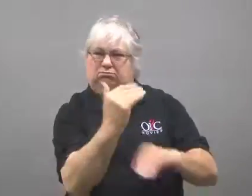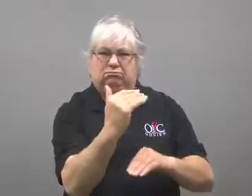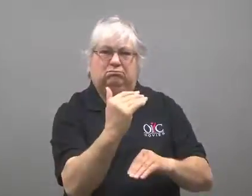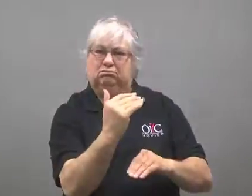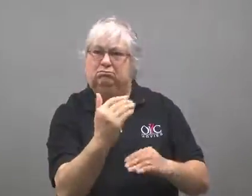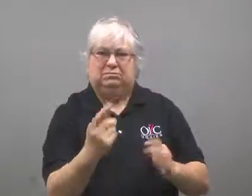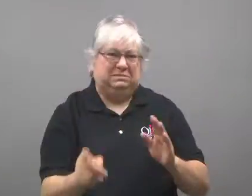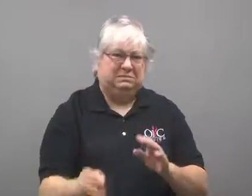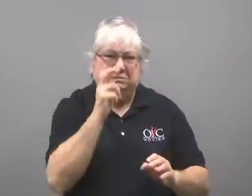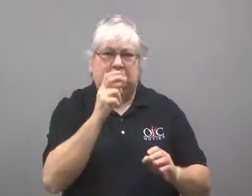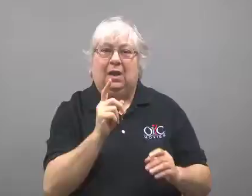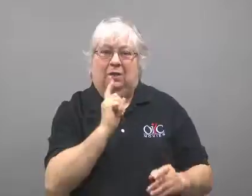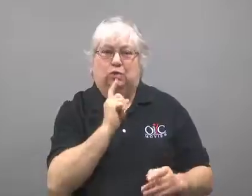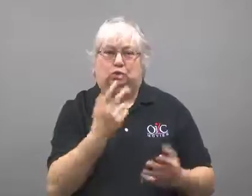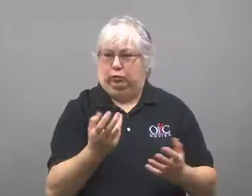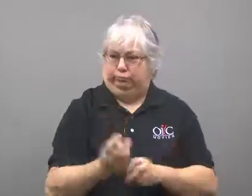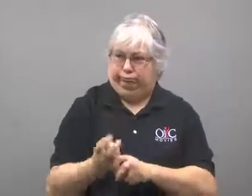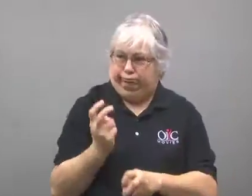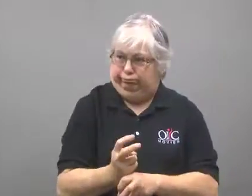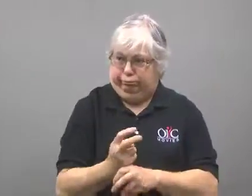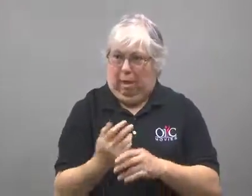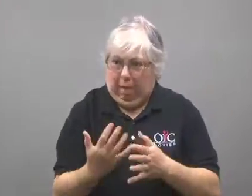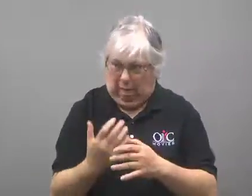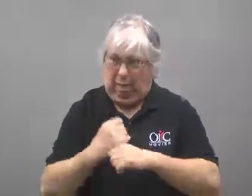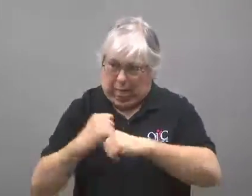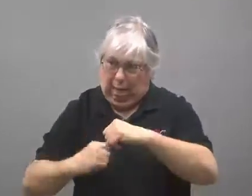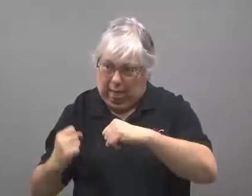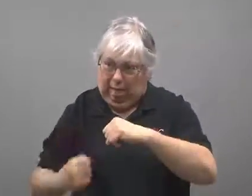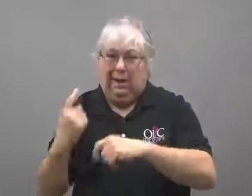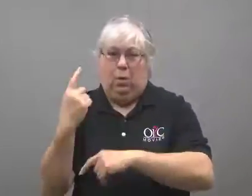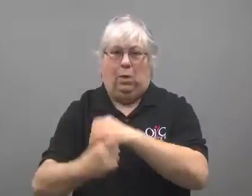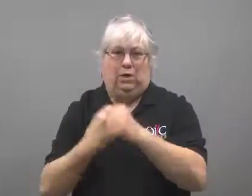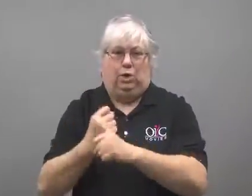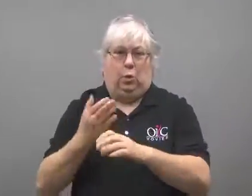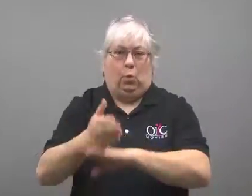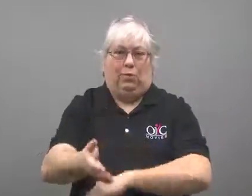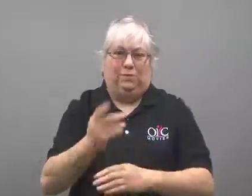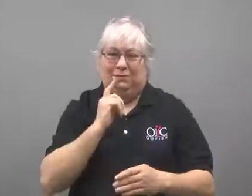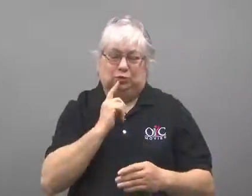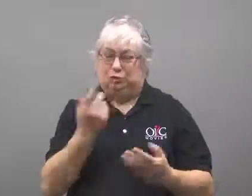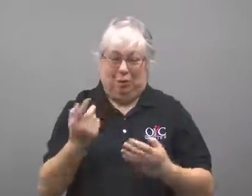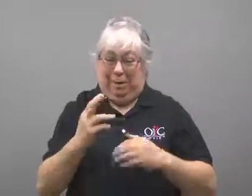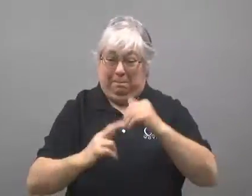There are strict limitations on that, and it would take over a year to accomplish.